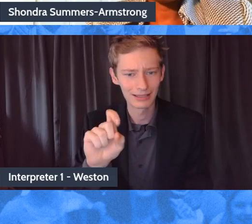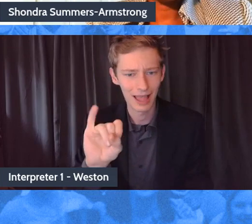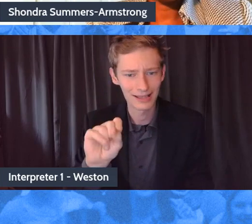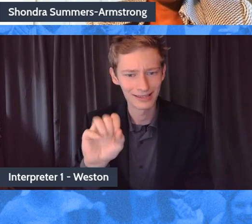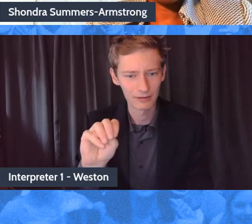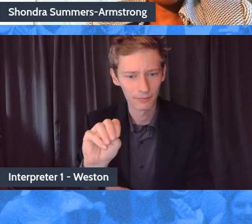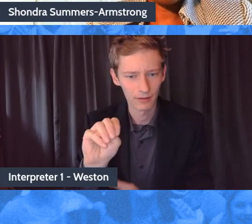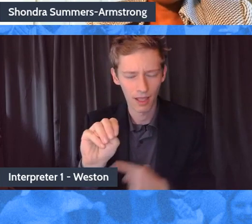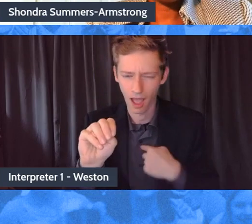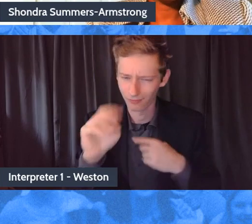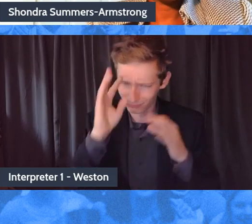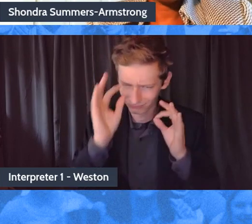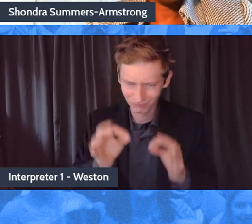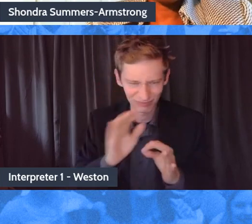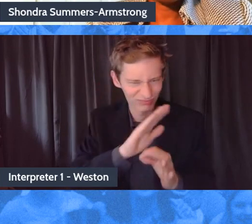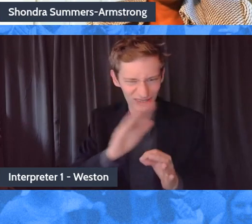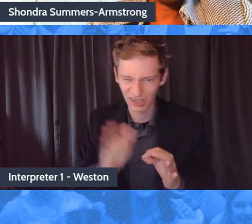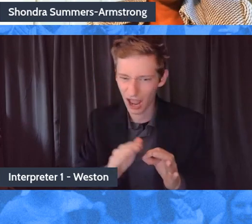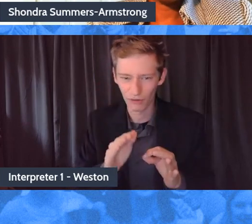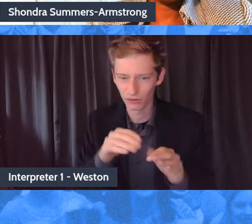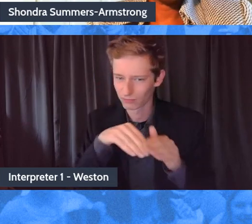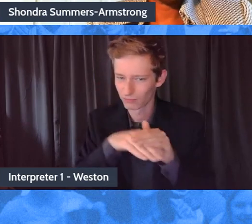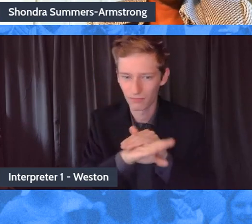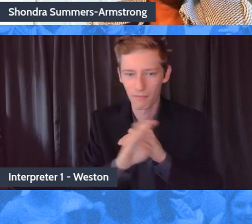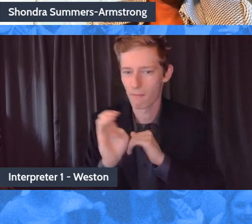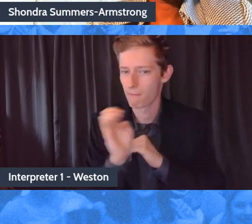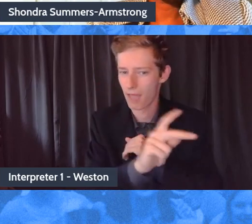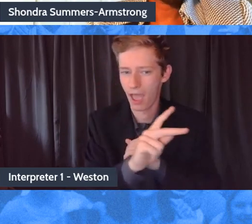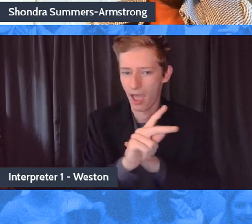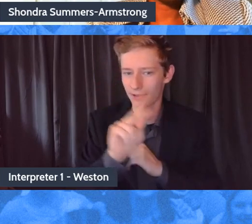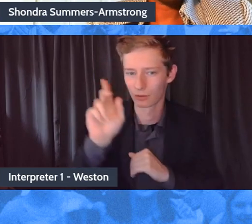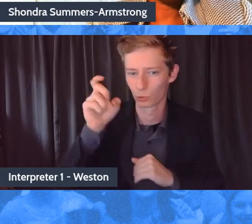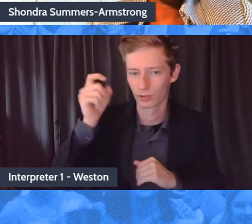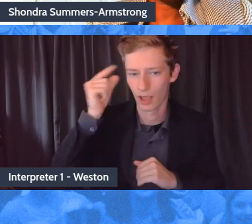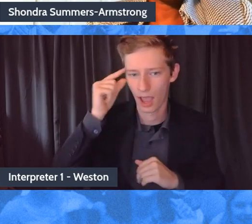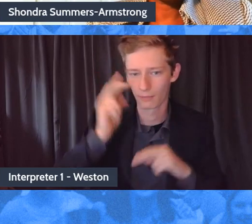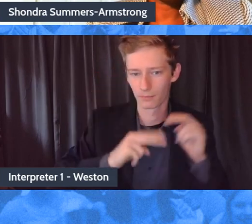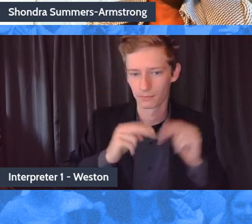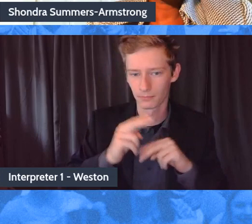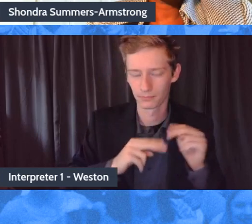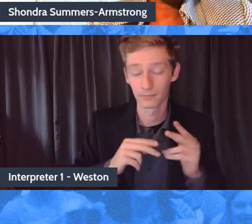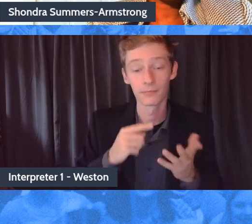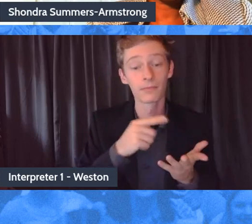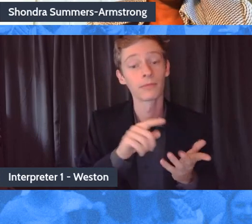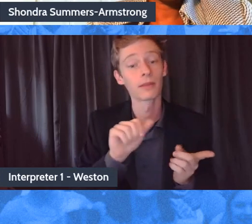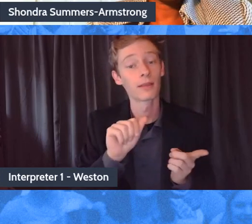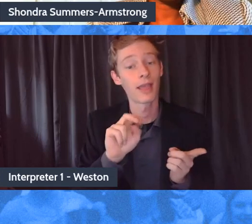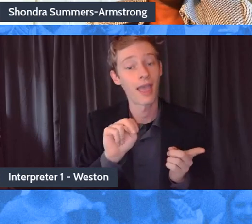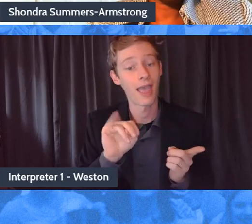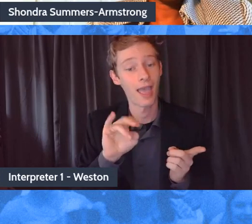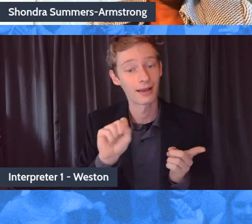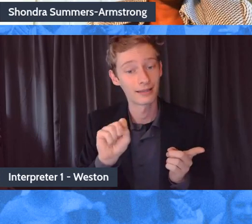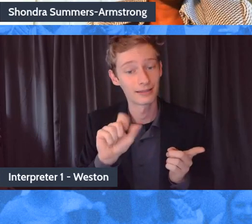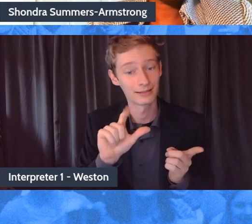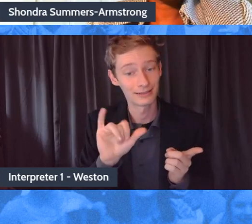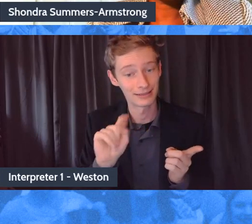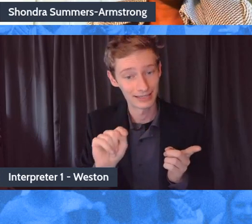and then Annie's List, an organization very similar to EMILY's List, asked me to run for office. And because I had such a bad experience,